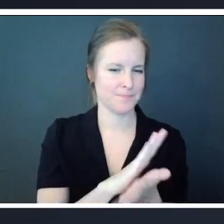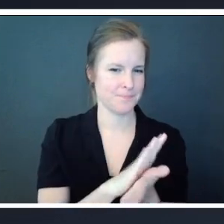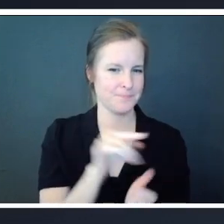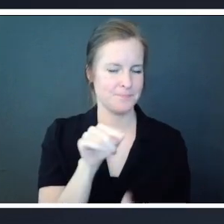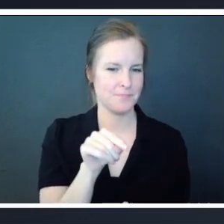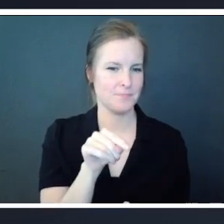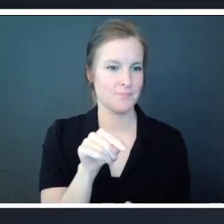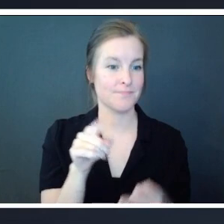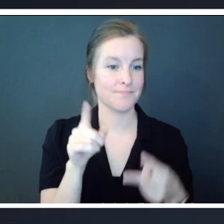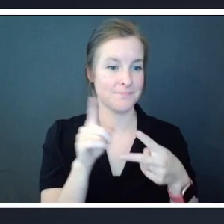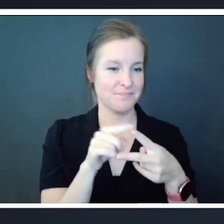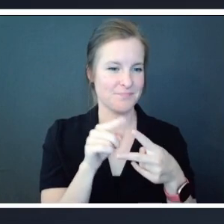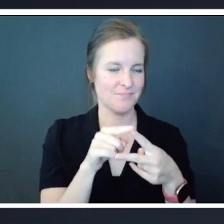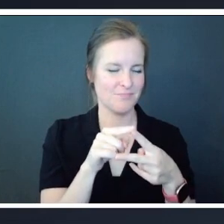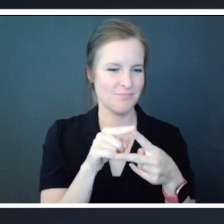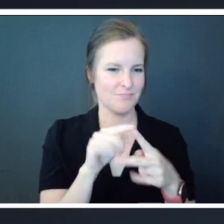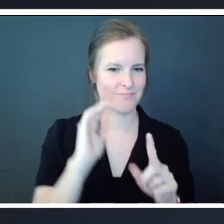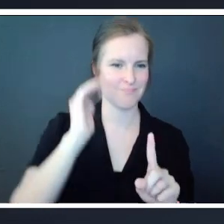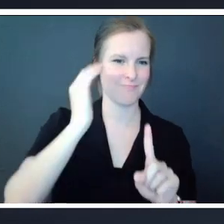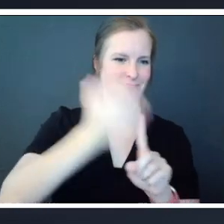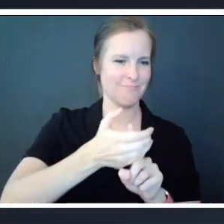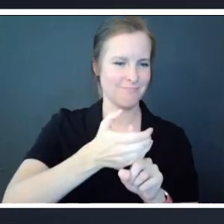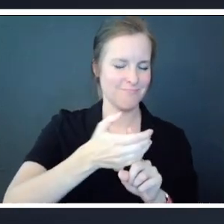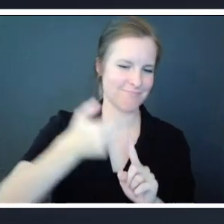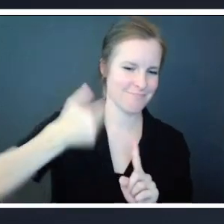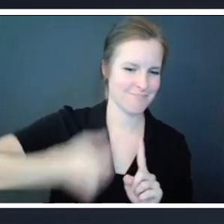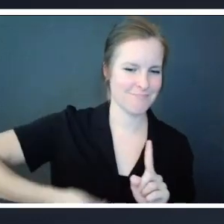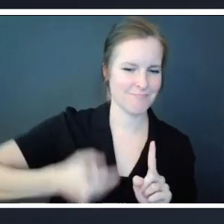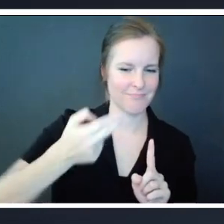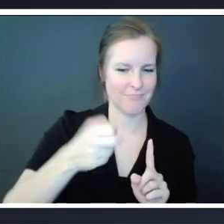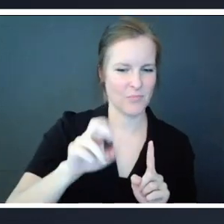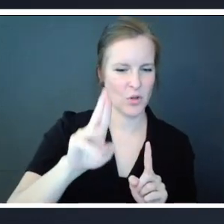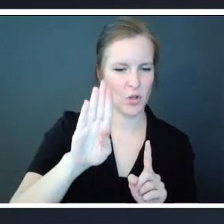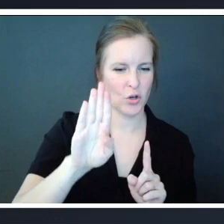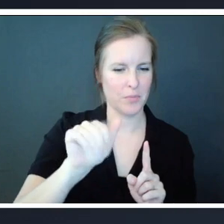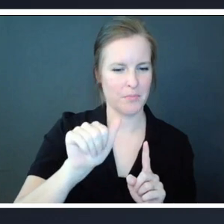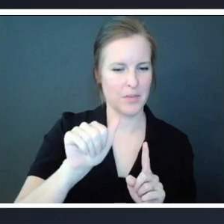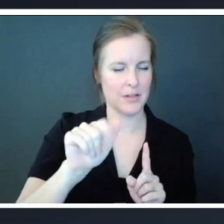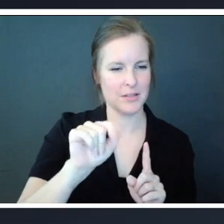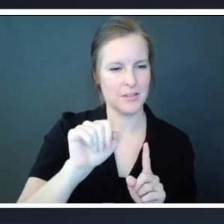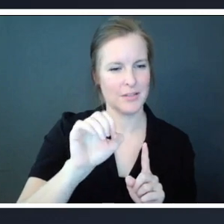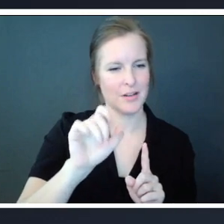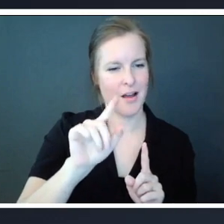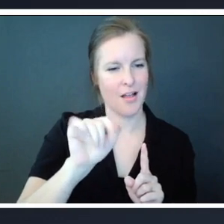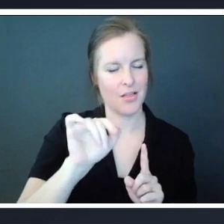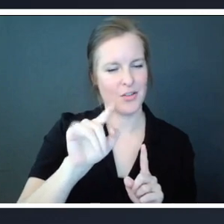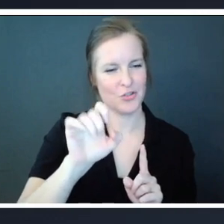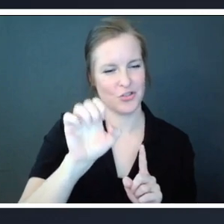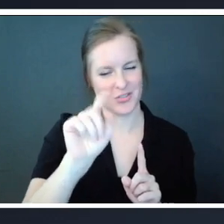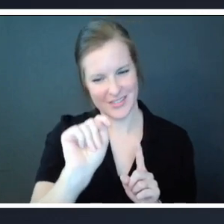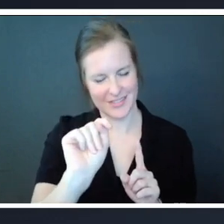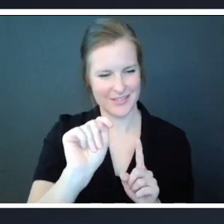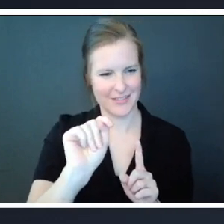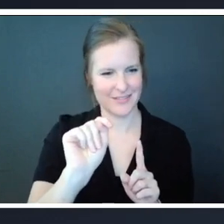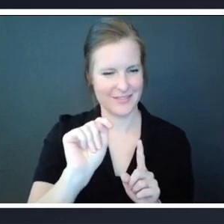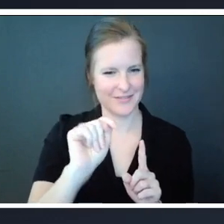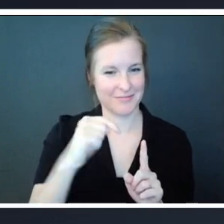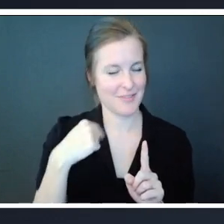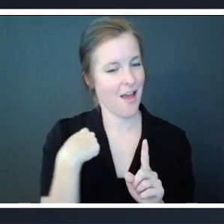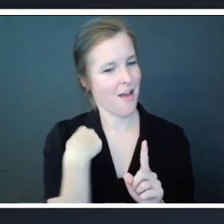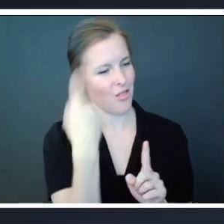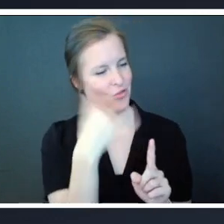as herpetologists and then fill out the blank sort of in a mad lib style that helps them complete